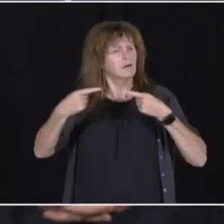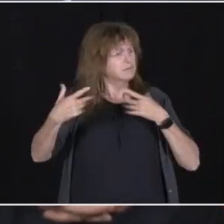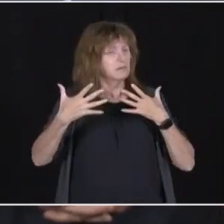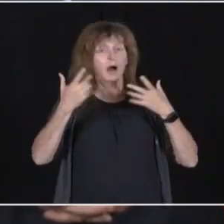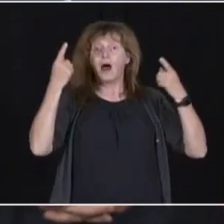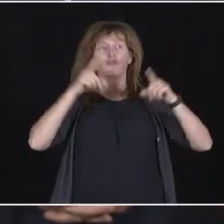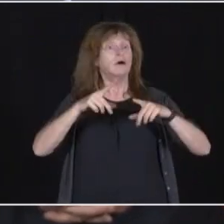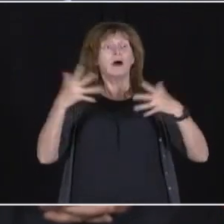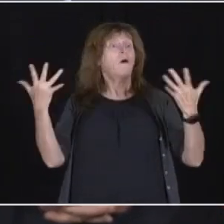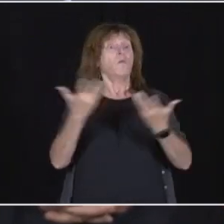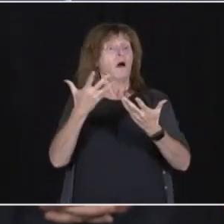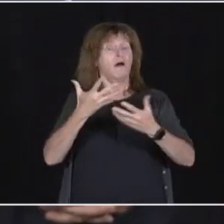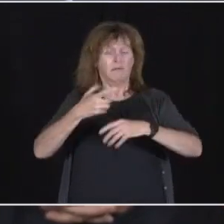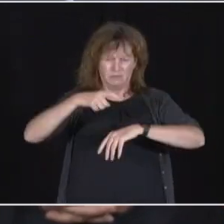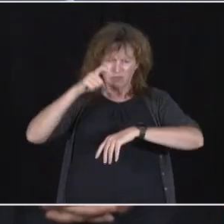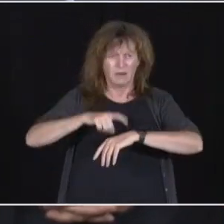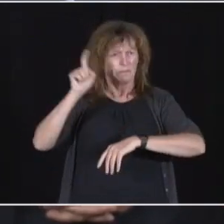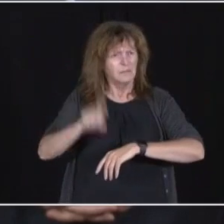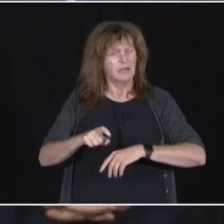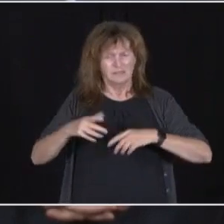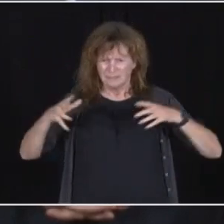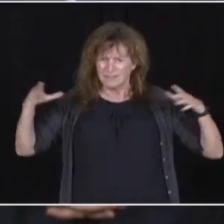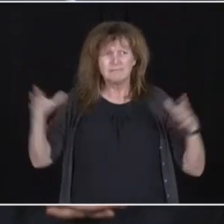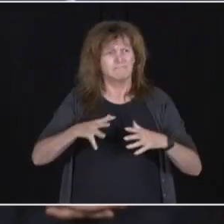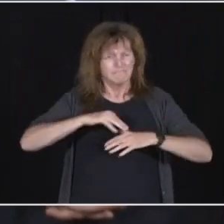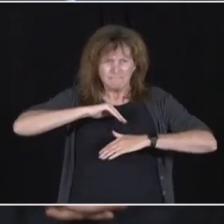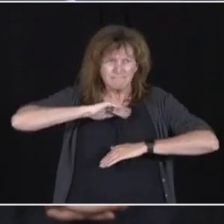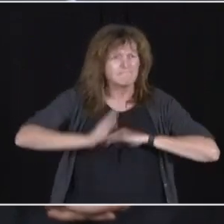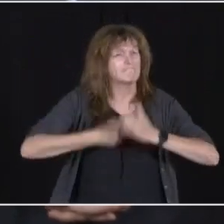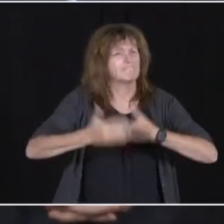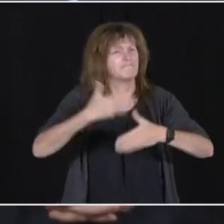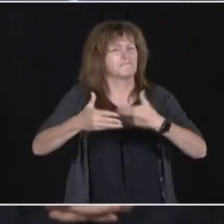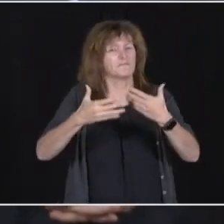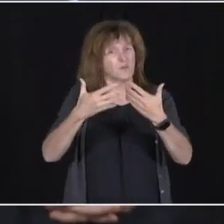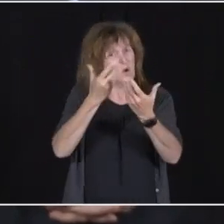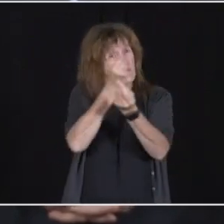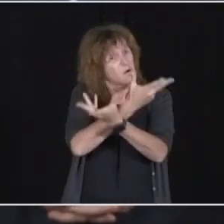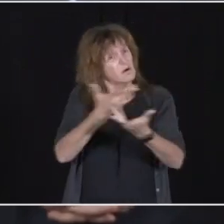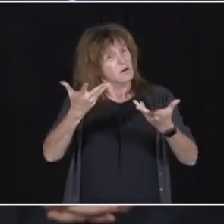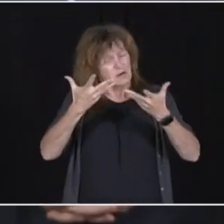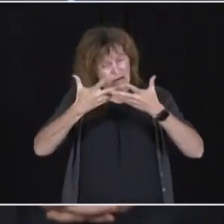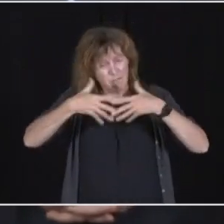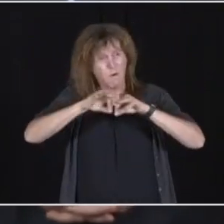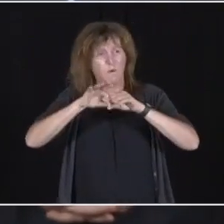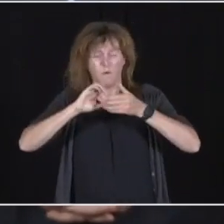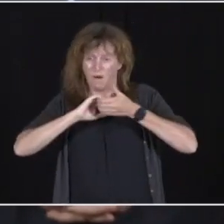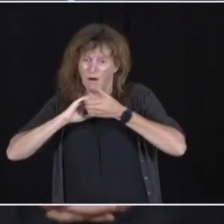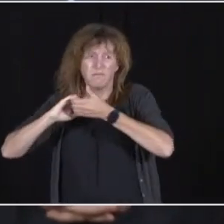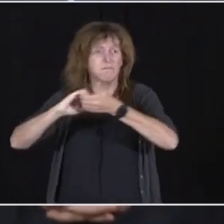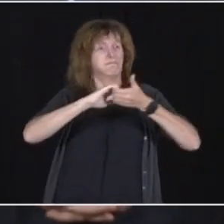that we needed to find a safe and responsible way to get the legislature back. My friends, collaboration was more important than ever.